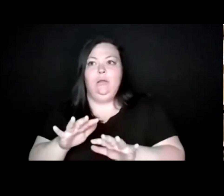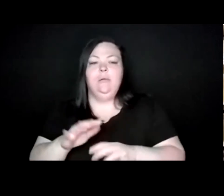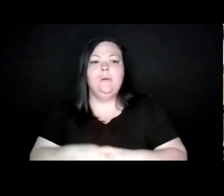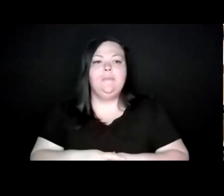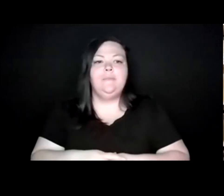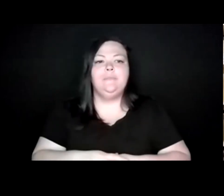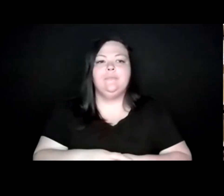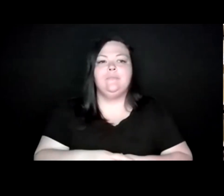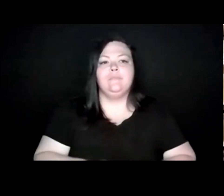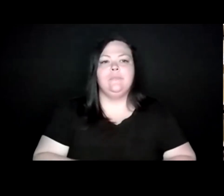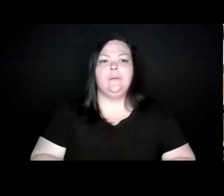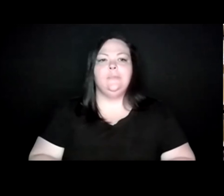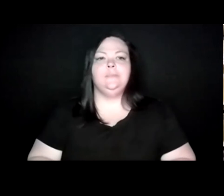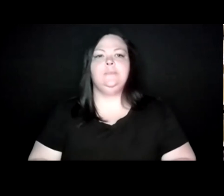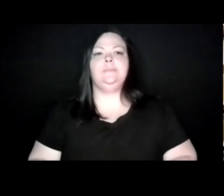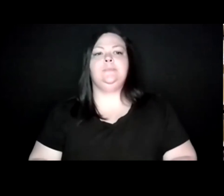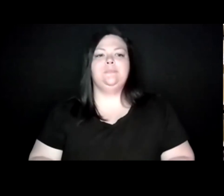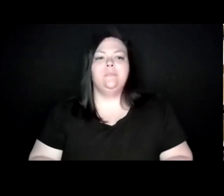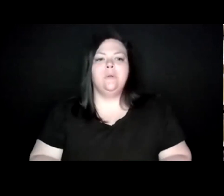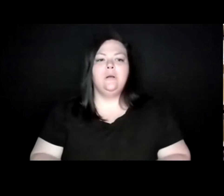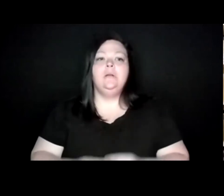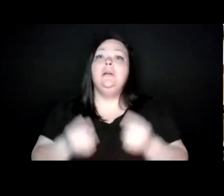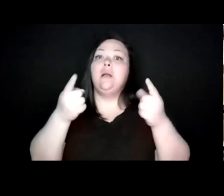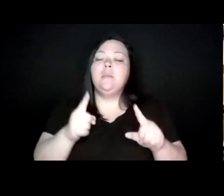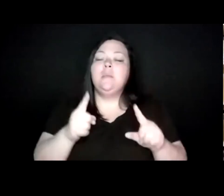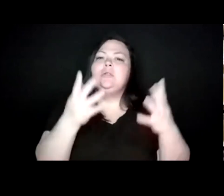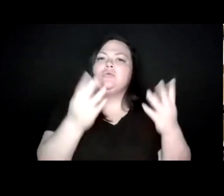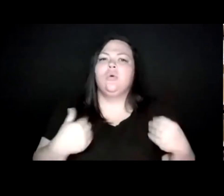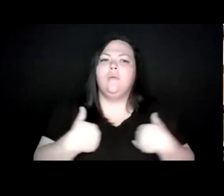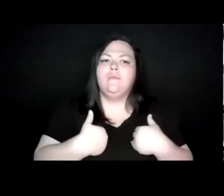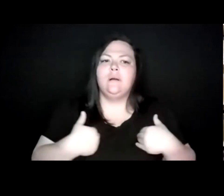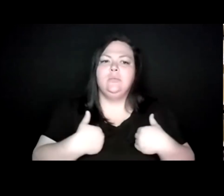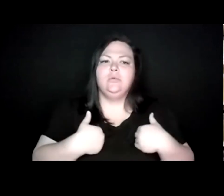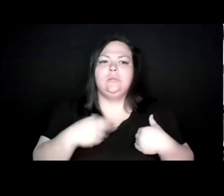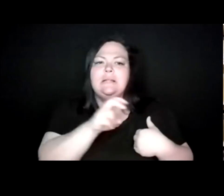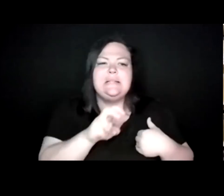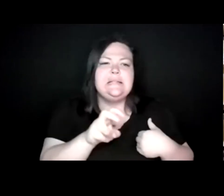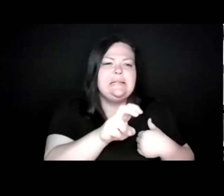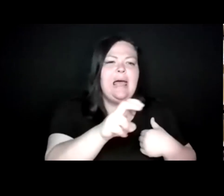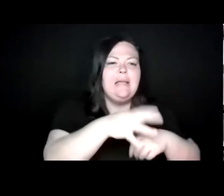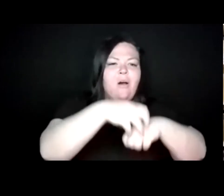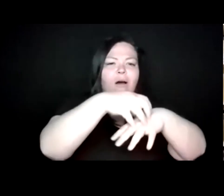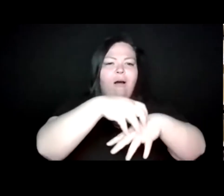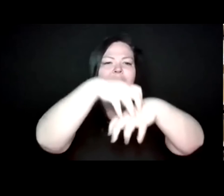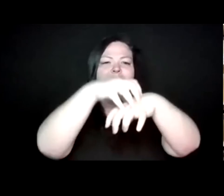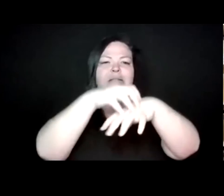Everybody Else’s Bestiary (Yet) Then came the soft animals, the snake/ and octopus, slinking along./